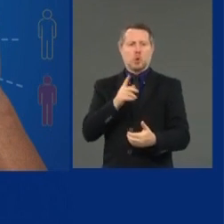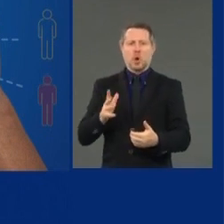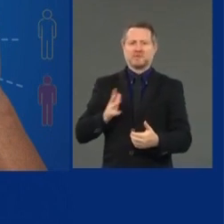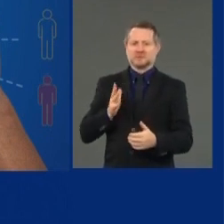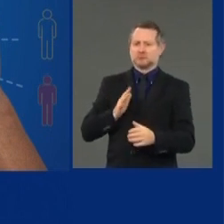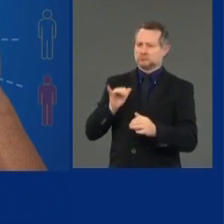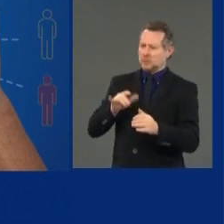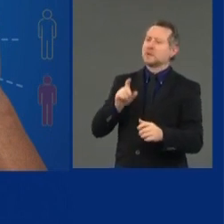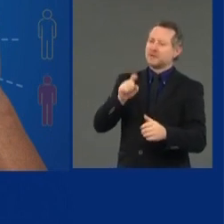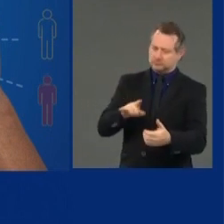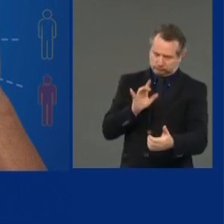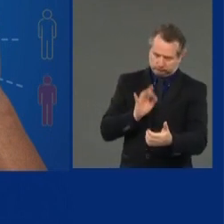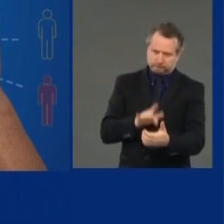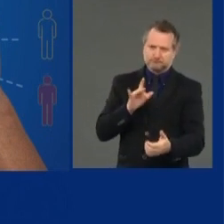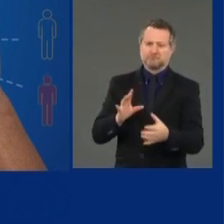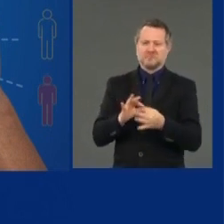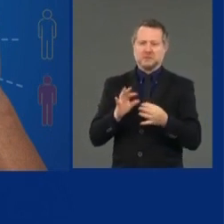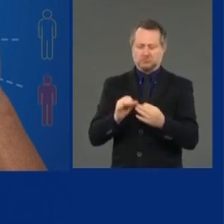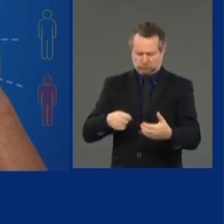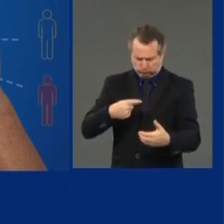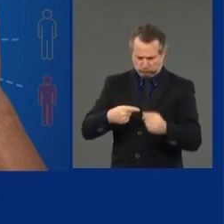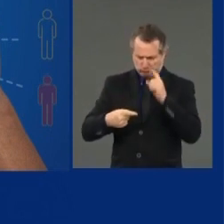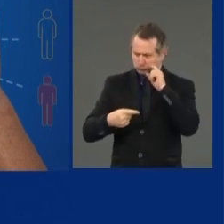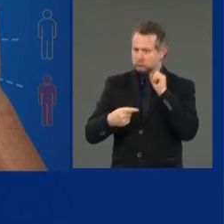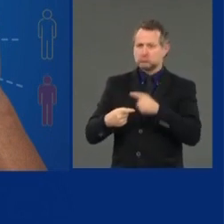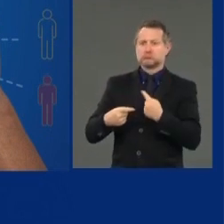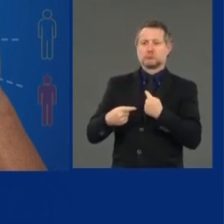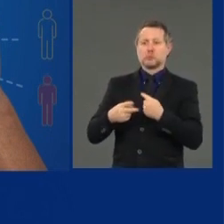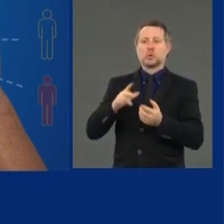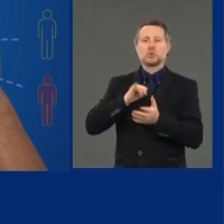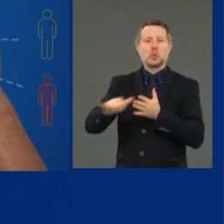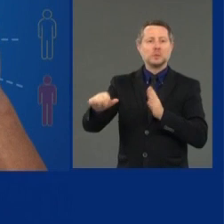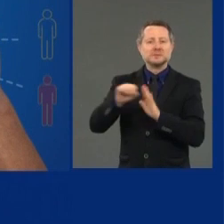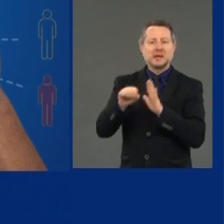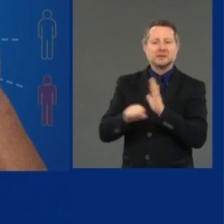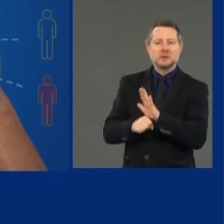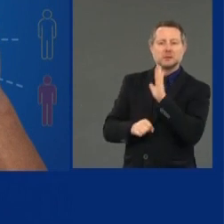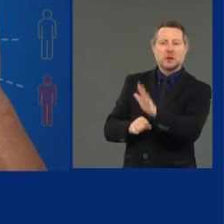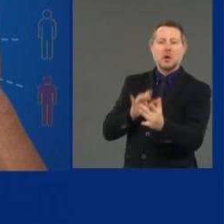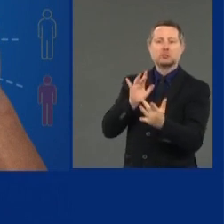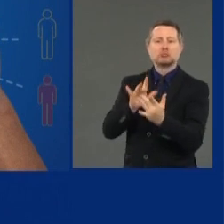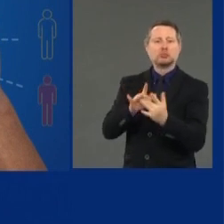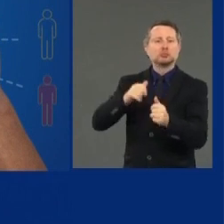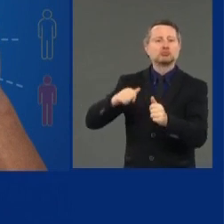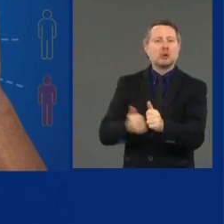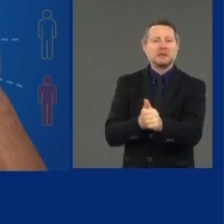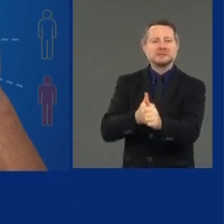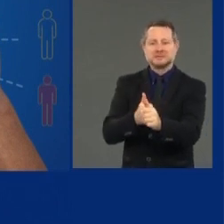SCAM, IT'S NOT A FRAUD.